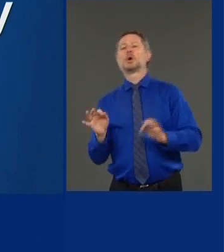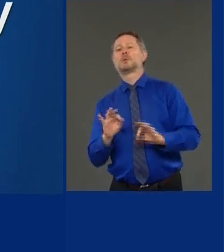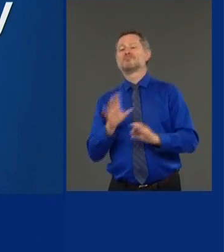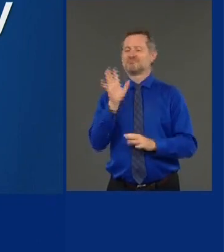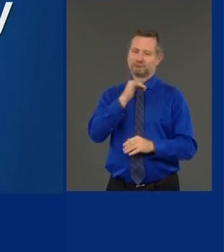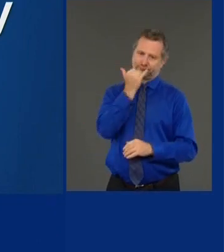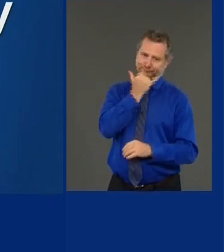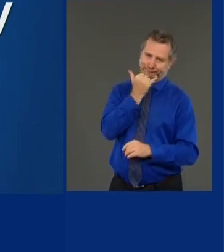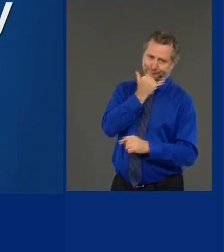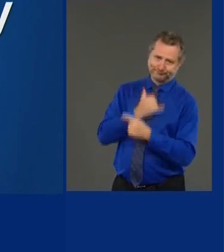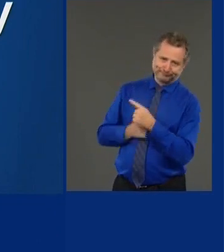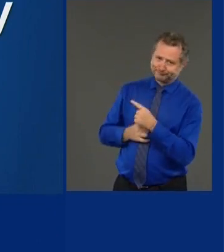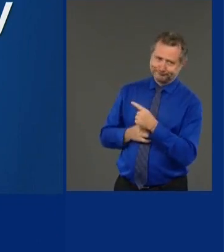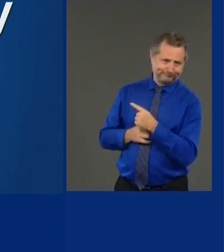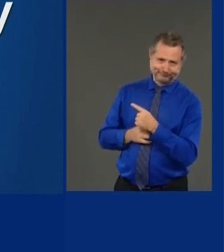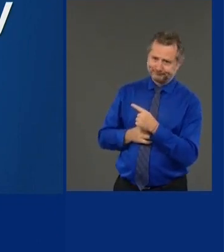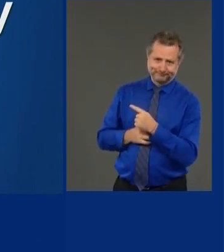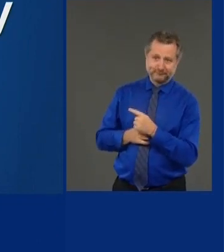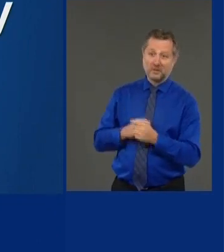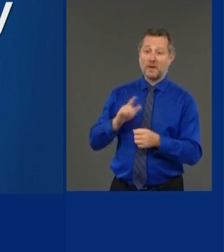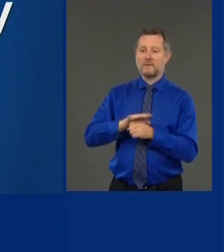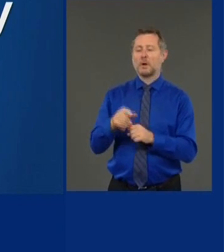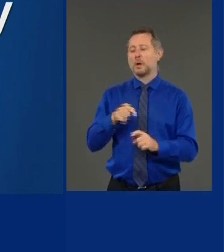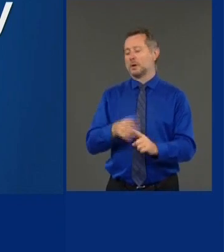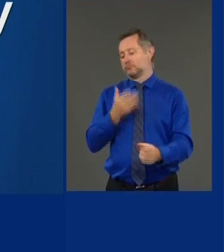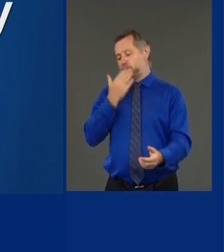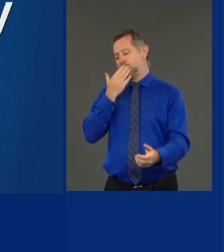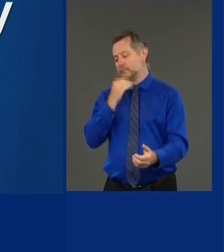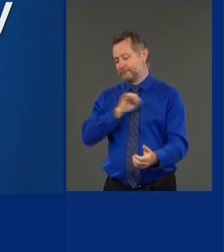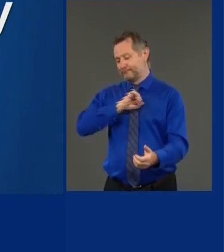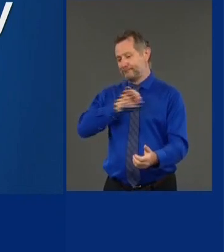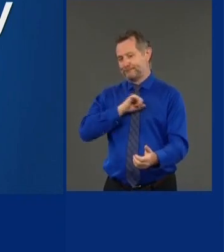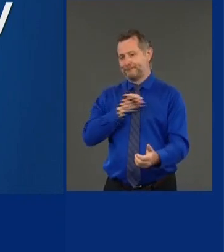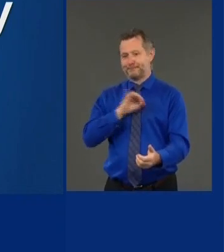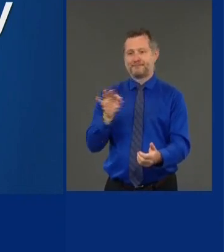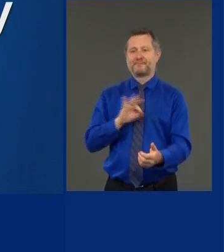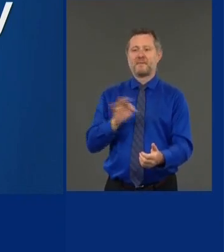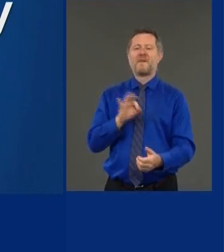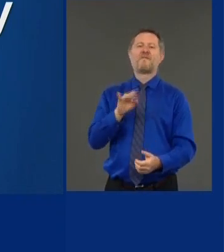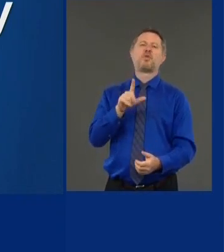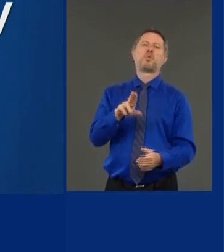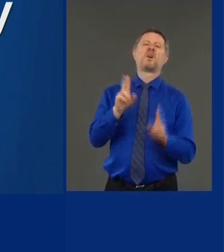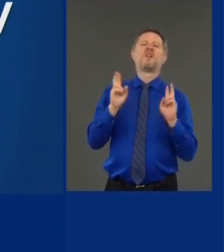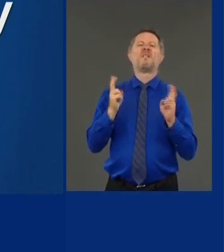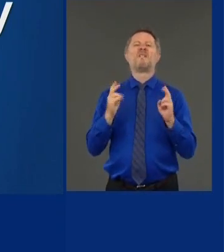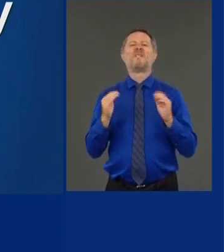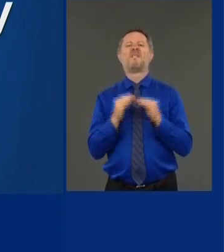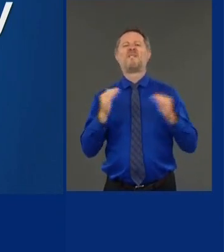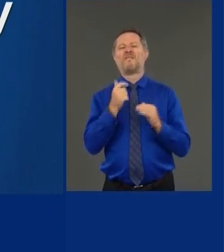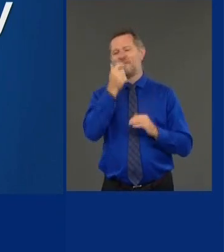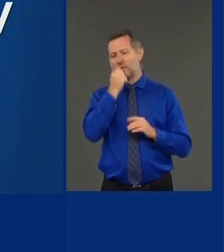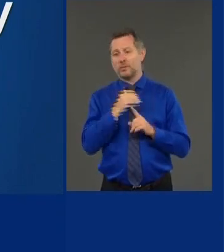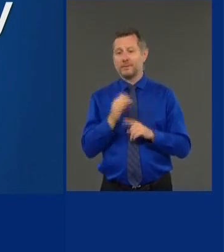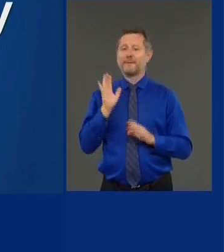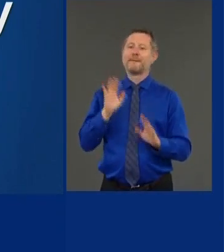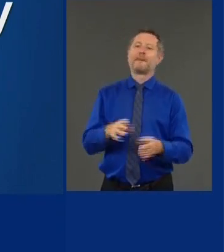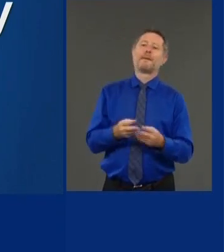PEOPLE THE TRUTH. THE TRUTH IS, IT WAS A MISTAKE TO DENY COVID. IT WAS A MISTAKE TO DOWNPLAY COVID. IT WAS A MISTAKE TO SAY IT'S